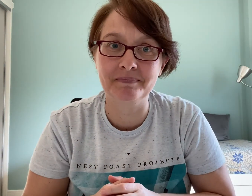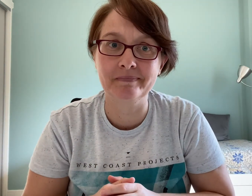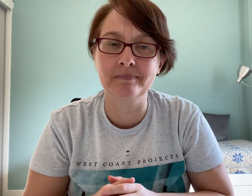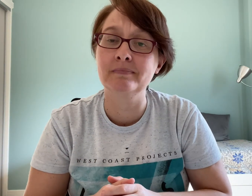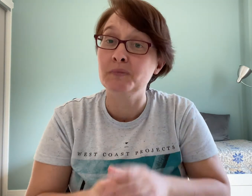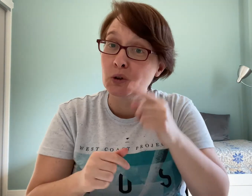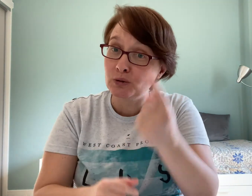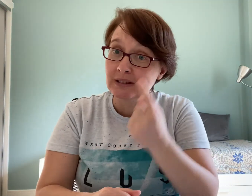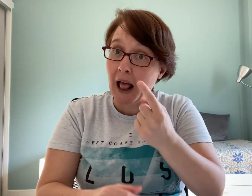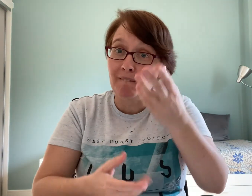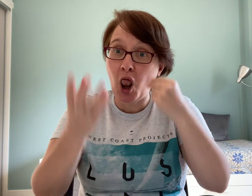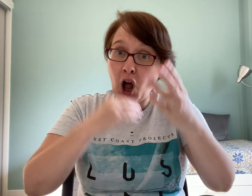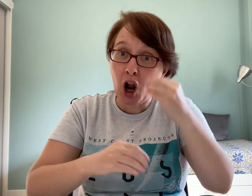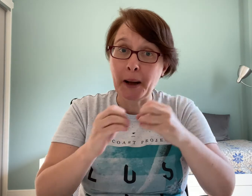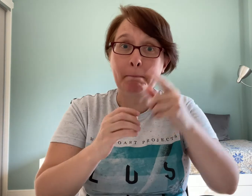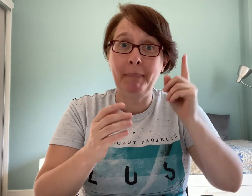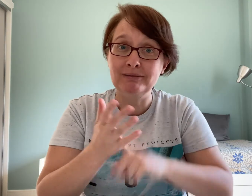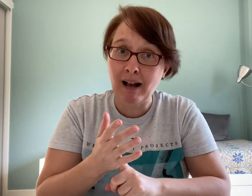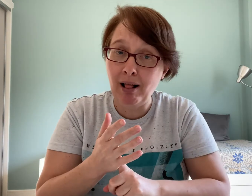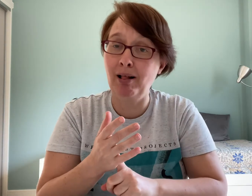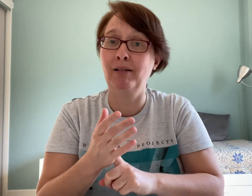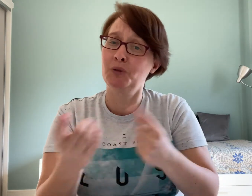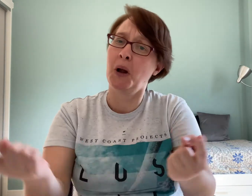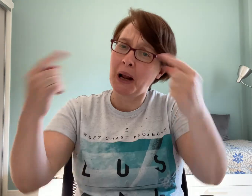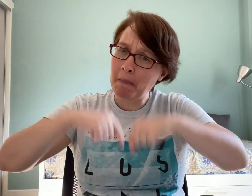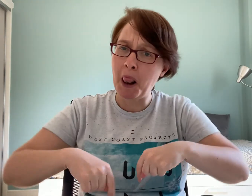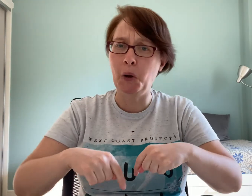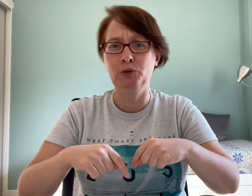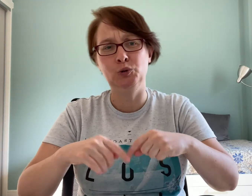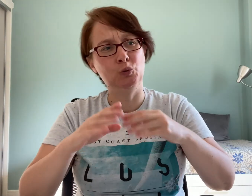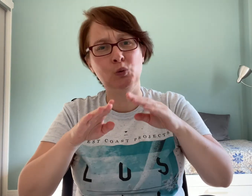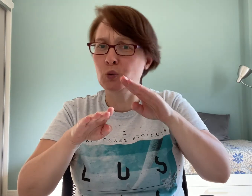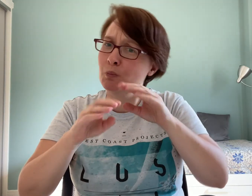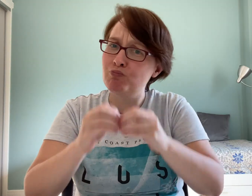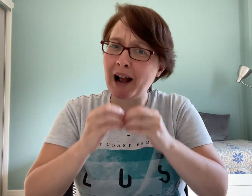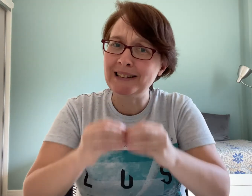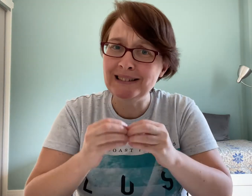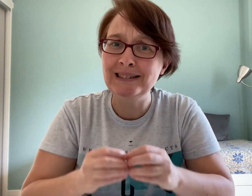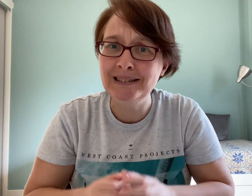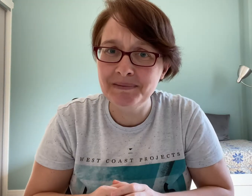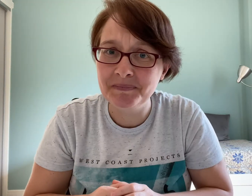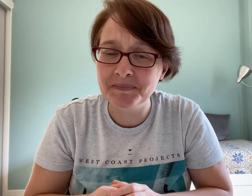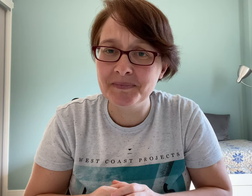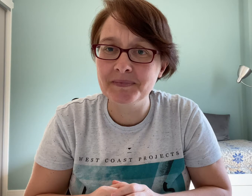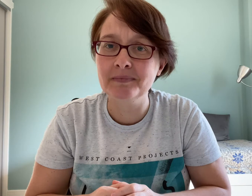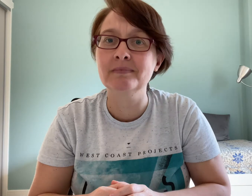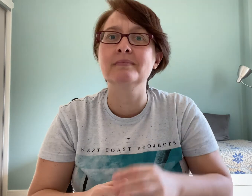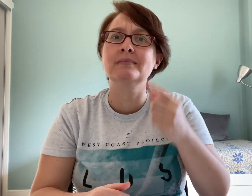If you are learning BSL, come along to practice!